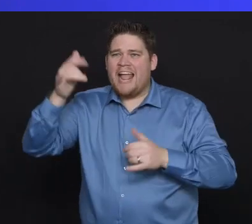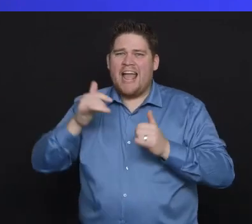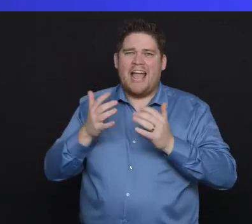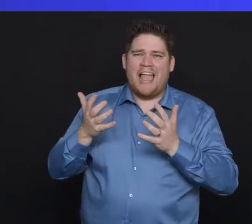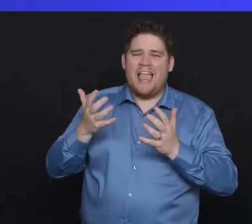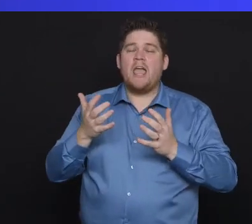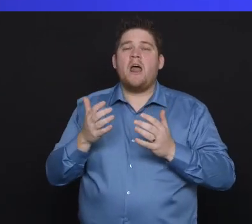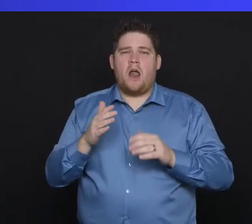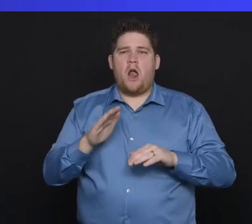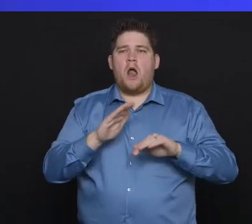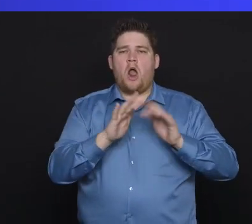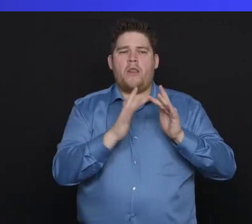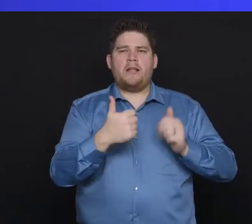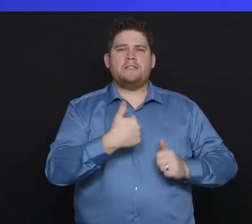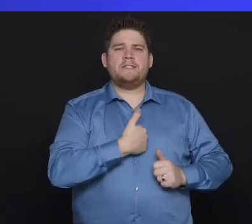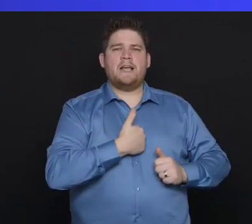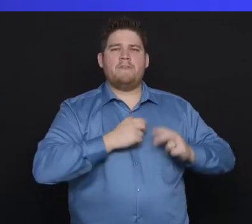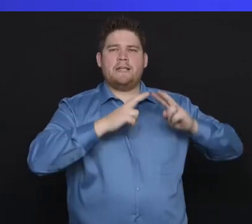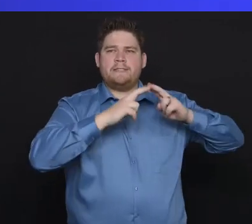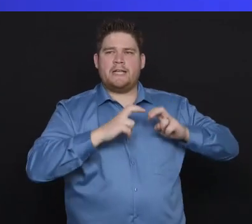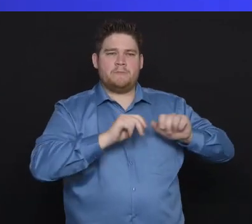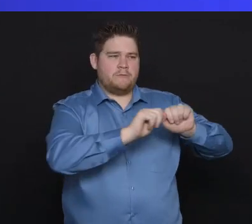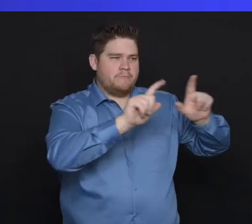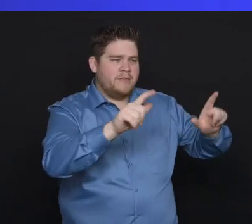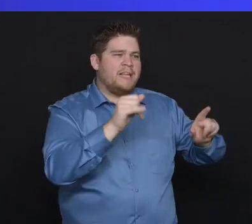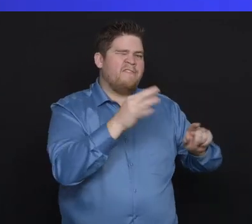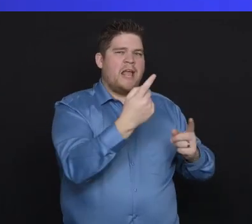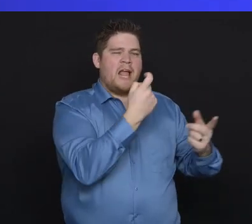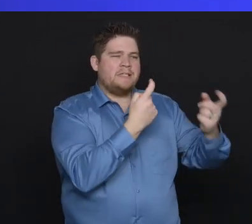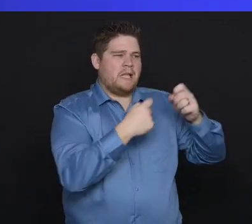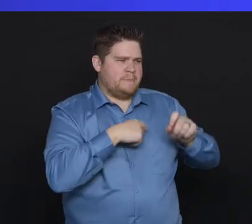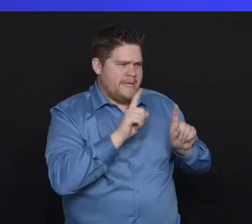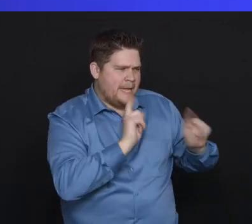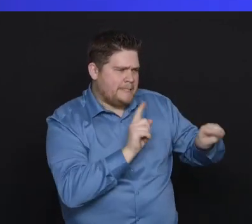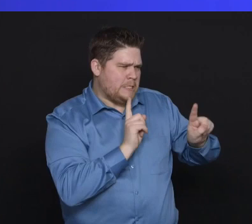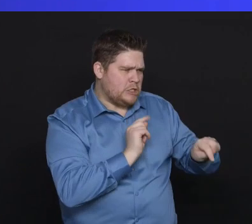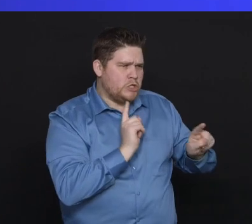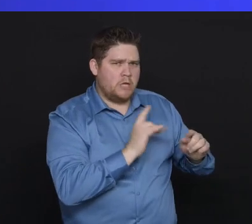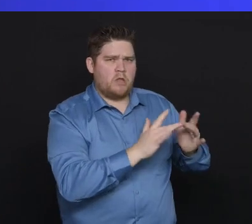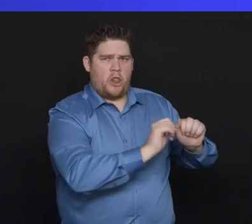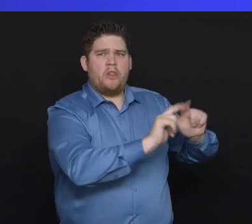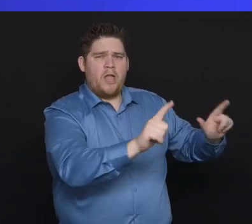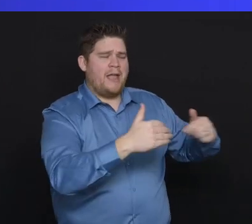I know there is the assessment tool, and it's basically a decision tree. If you meet these criteria's, just isolate.